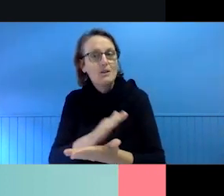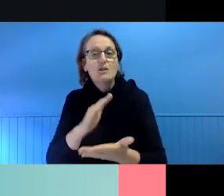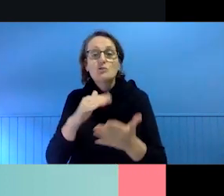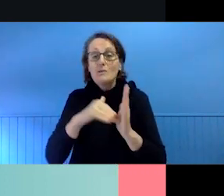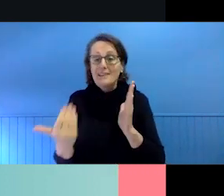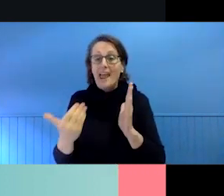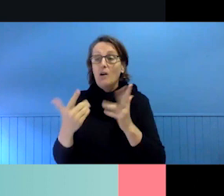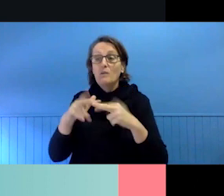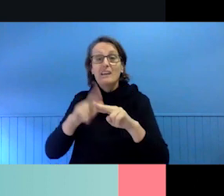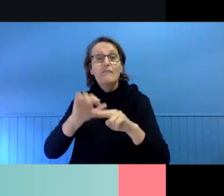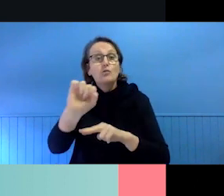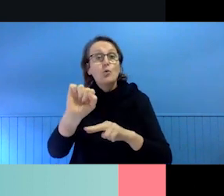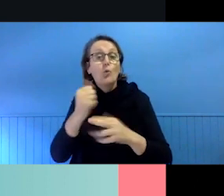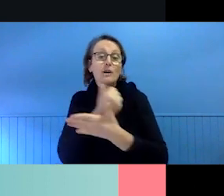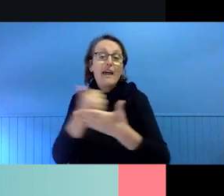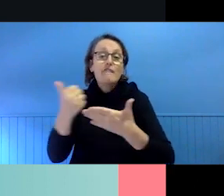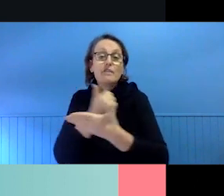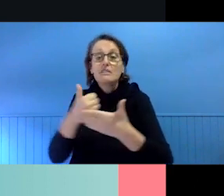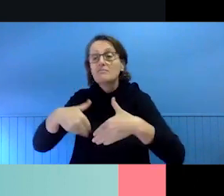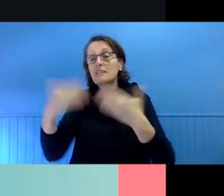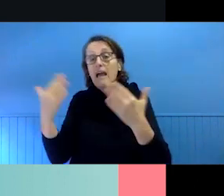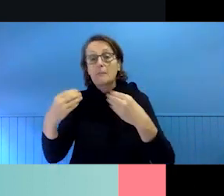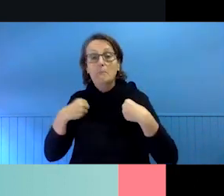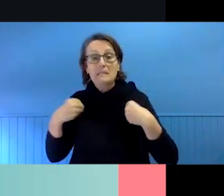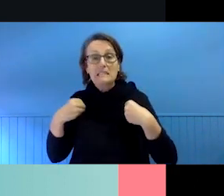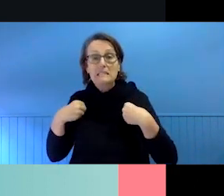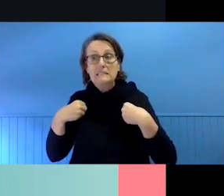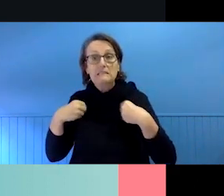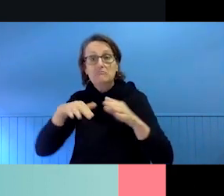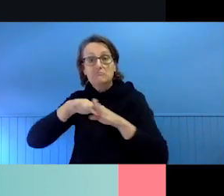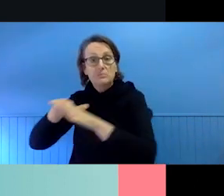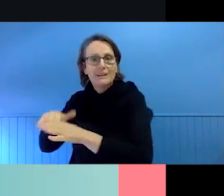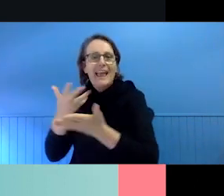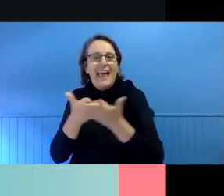our business as usual, have a think about what you can do to love bomb your audience.